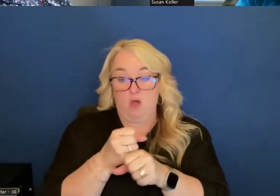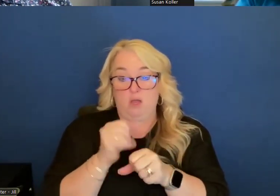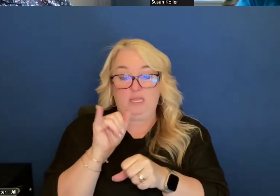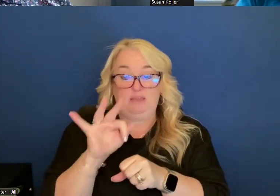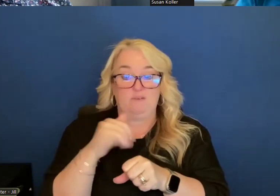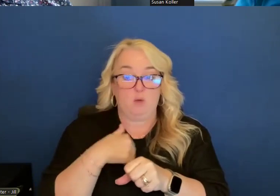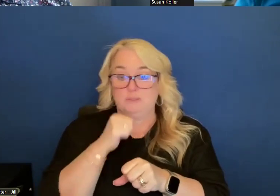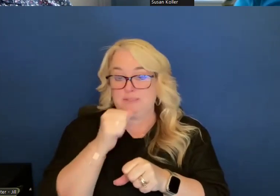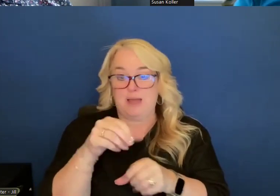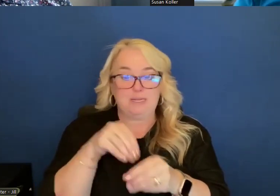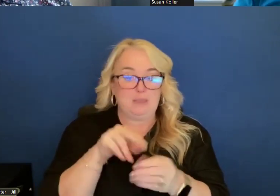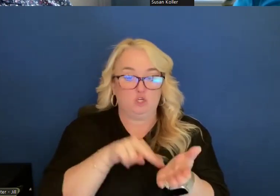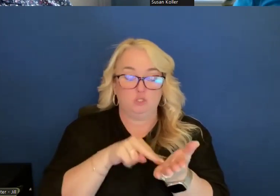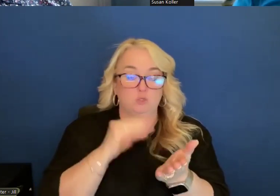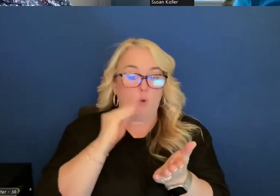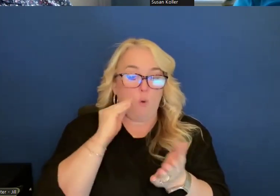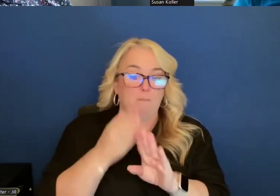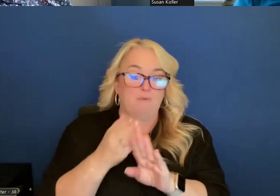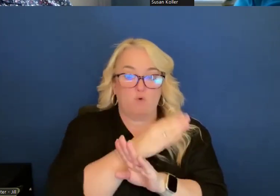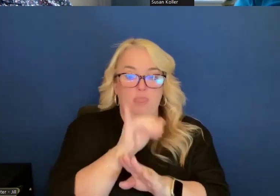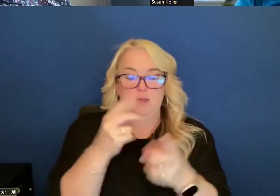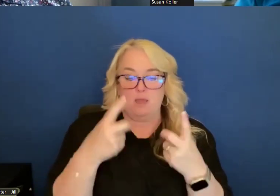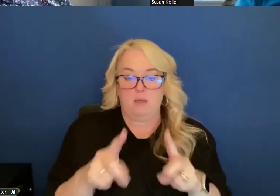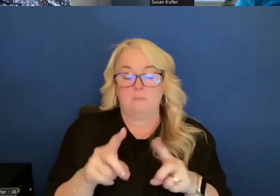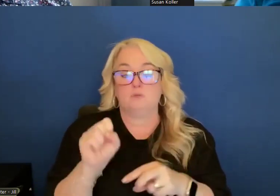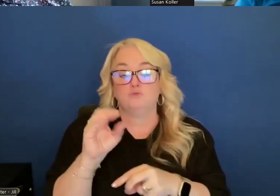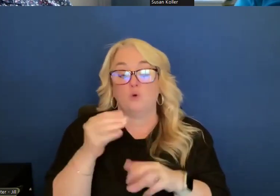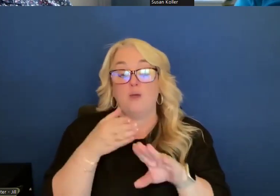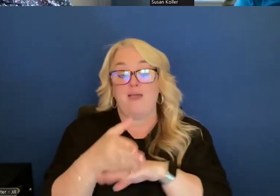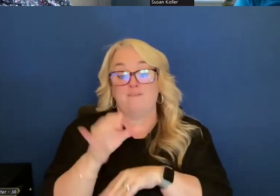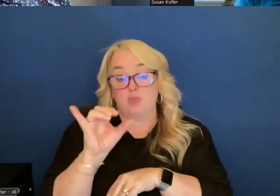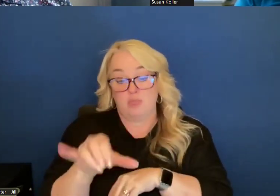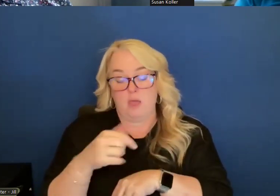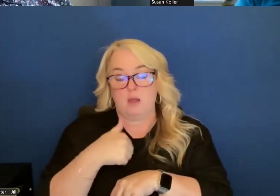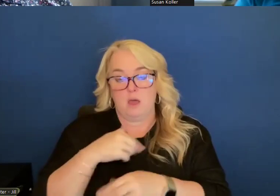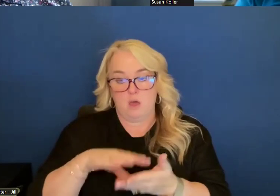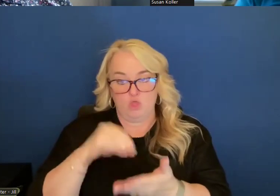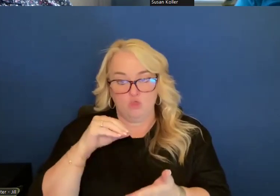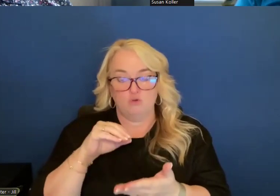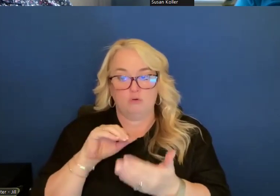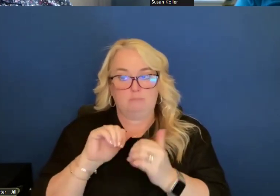was. So after that, I learned how important waivers are in my